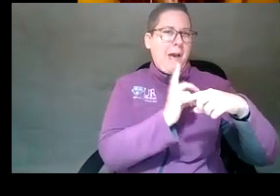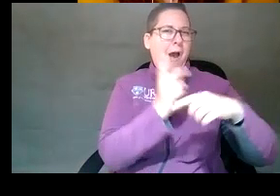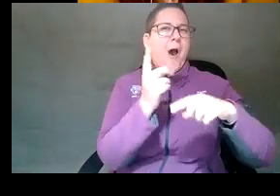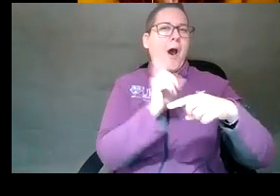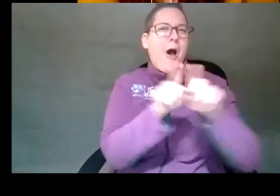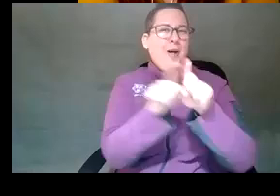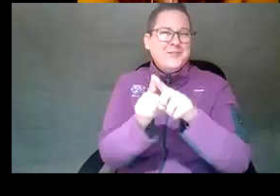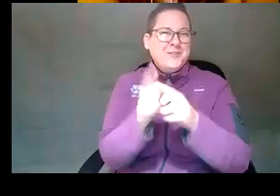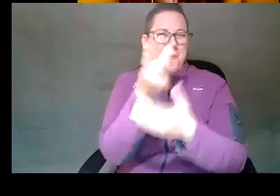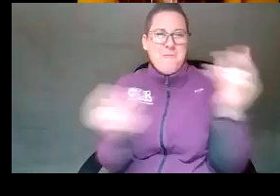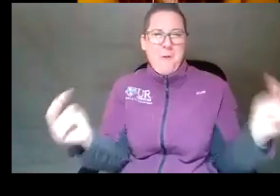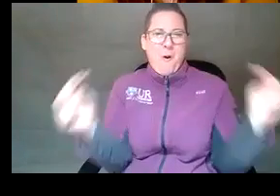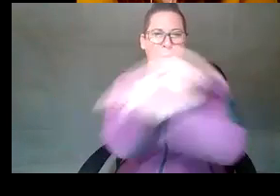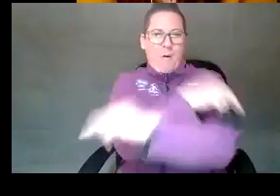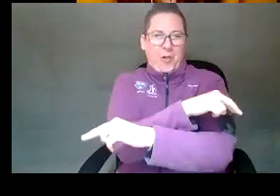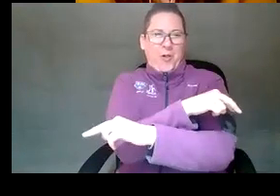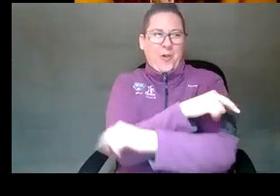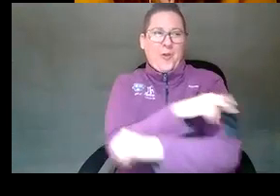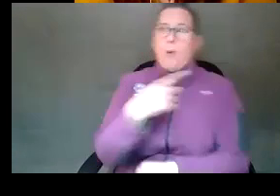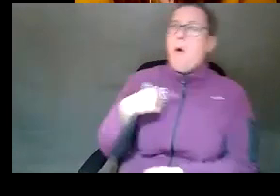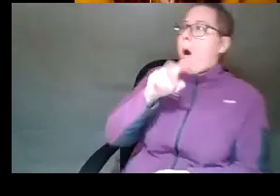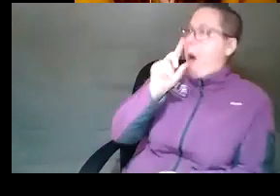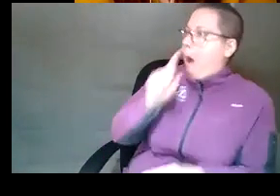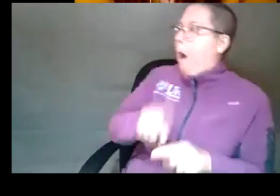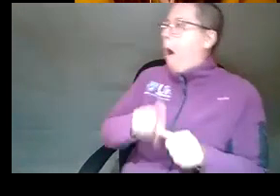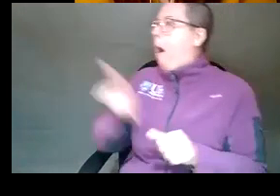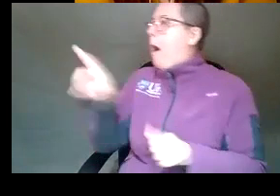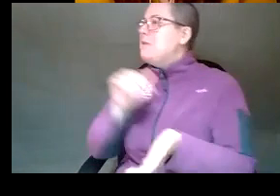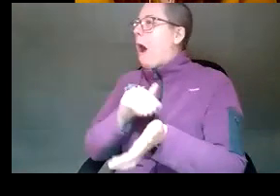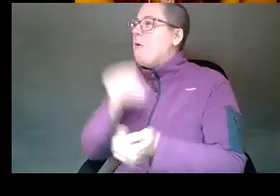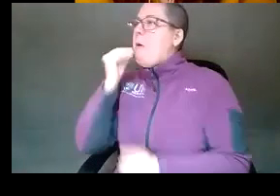into their provider's home environment as well but I think that you know often when we're meeting in